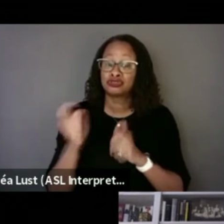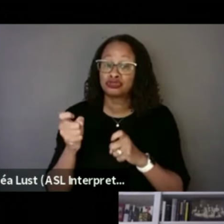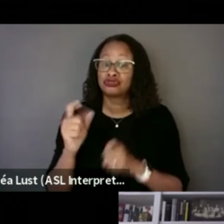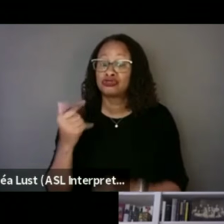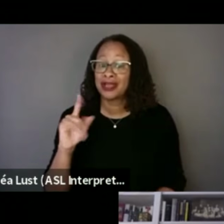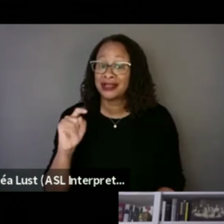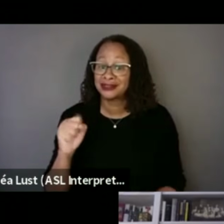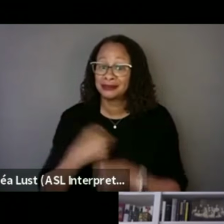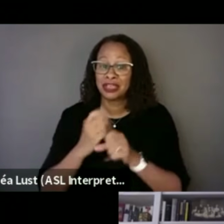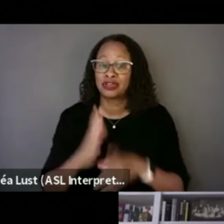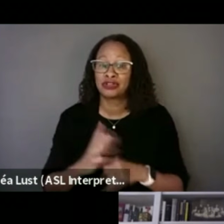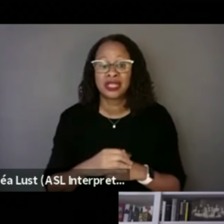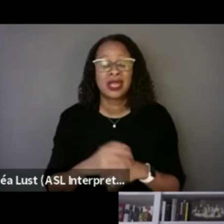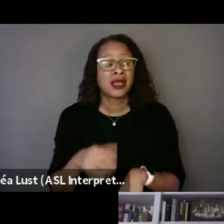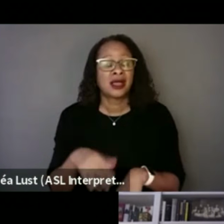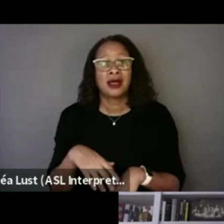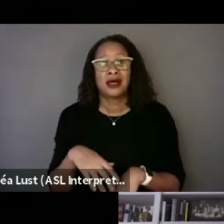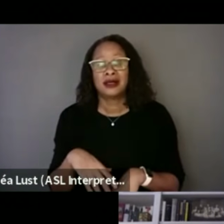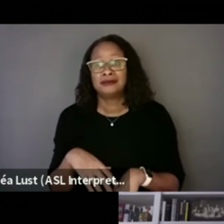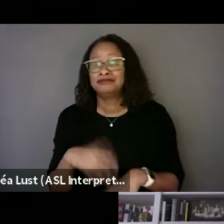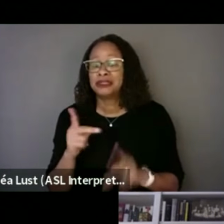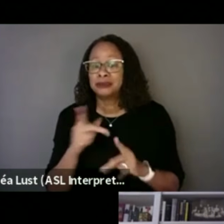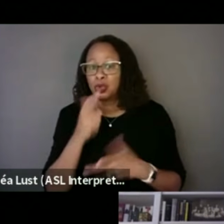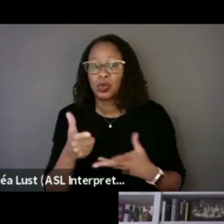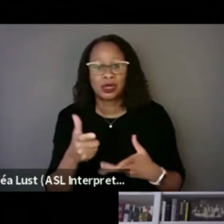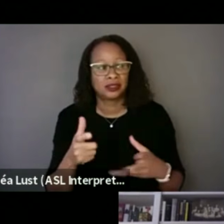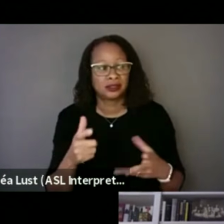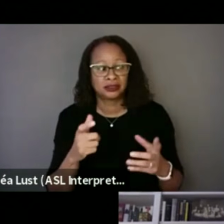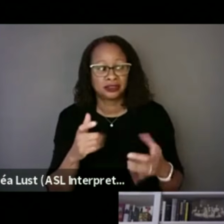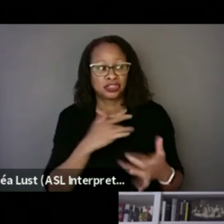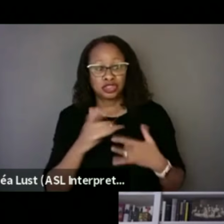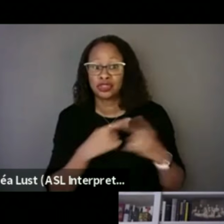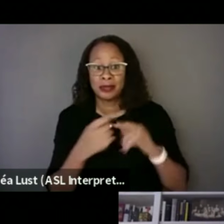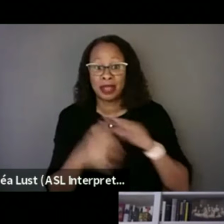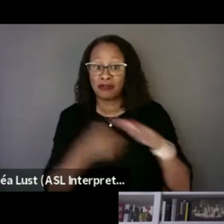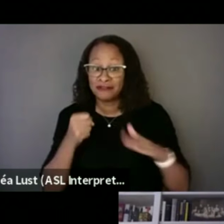and are really sophisticated about those portrayals. And showing that we were finding ways